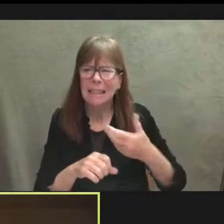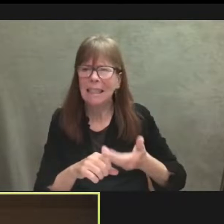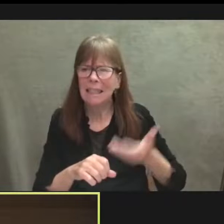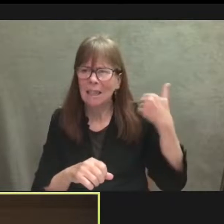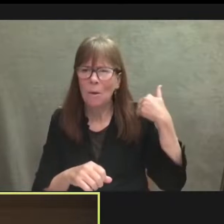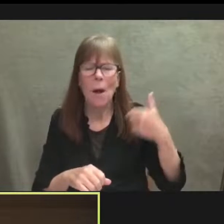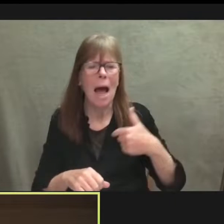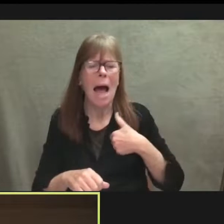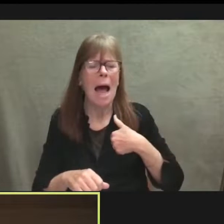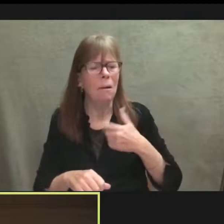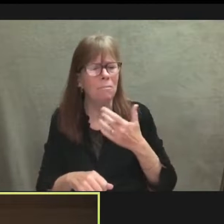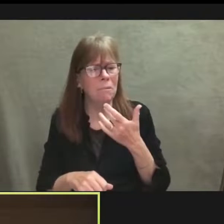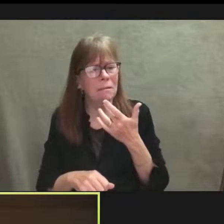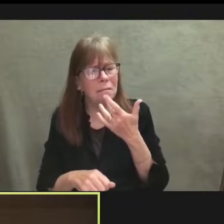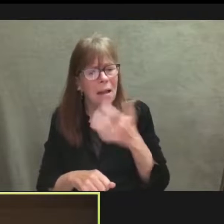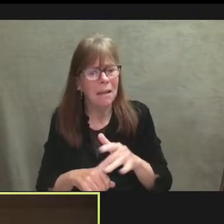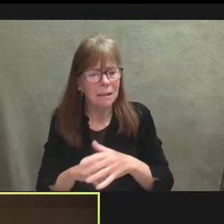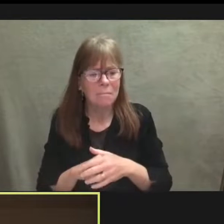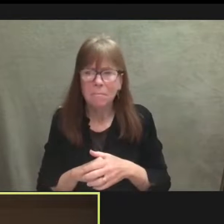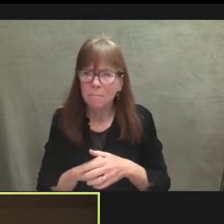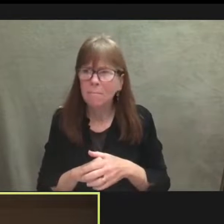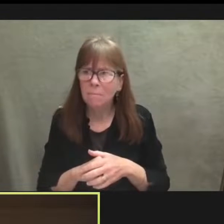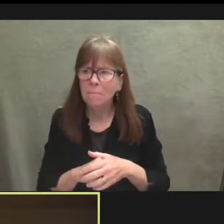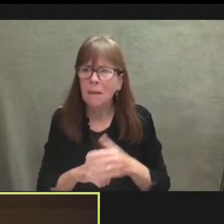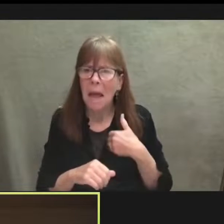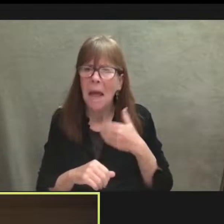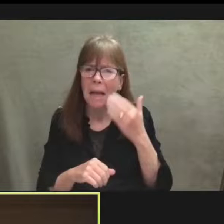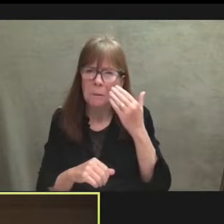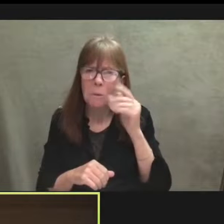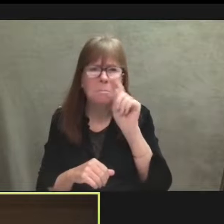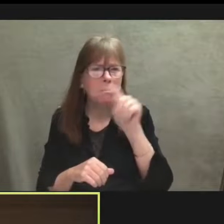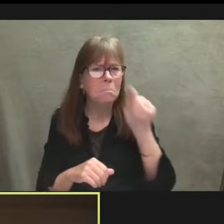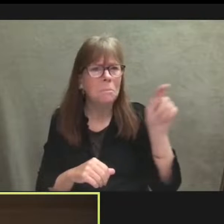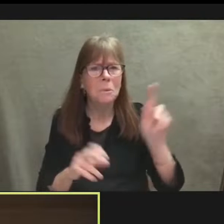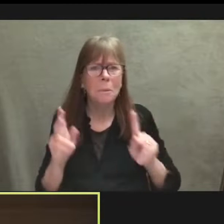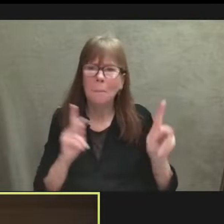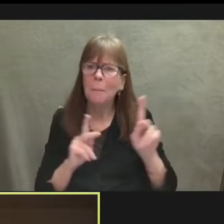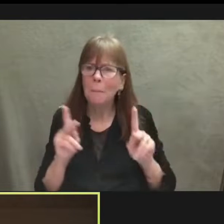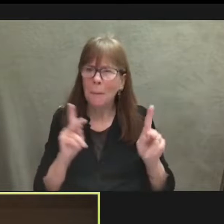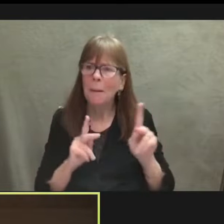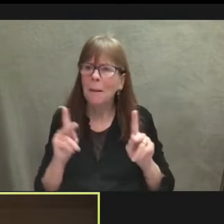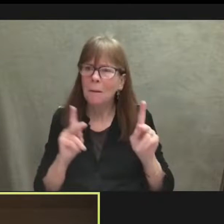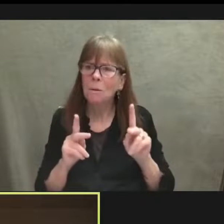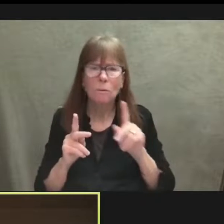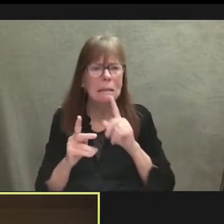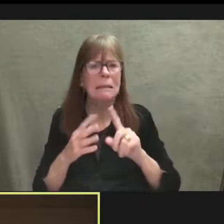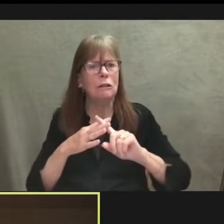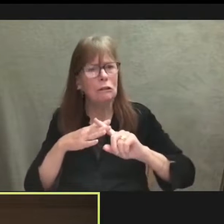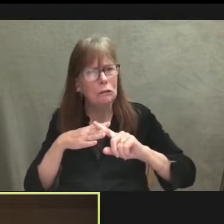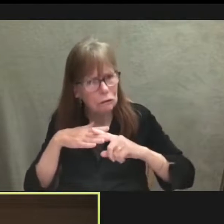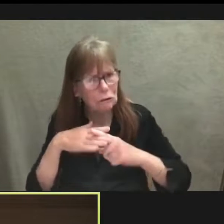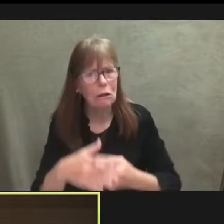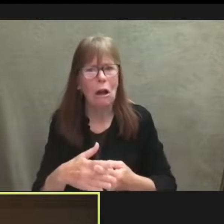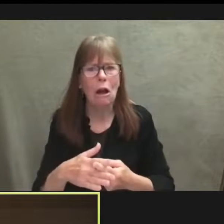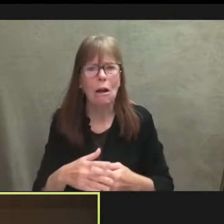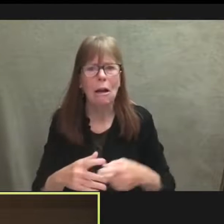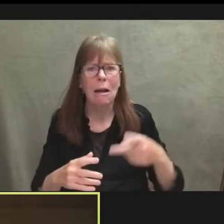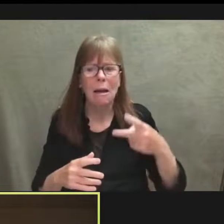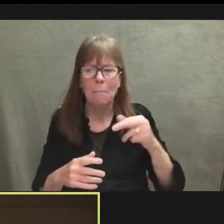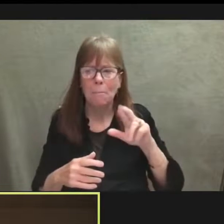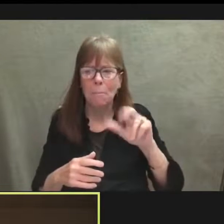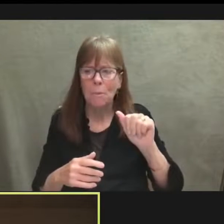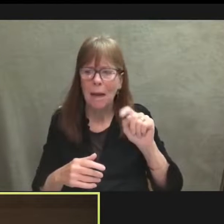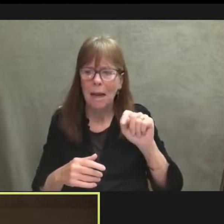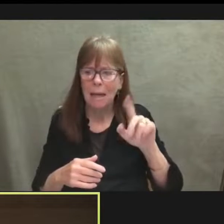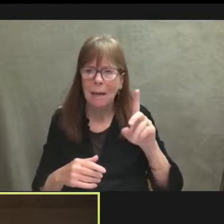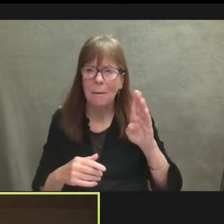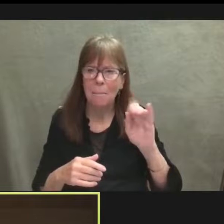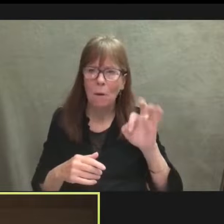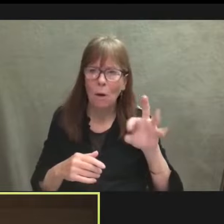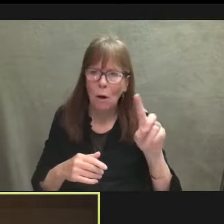to know some of the people [who] originated it, such as Patty Berne, who is the Executive Director